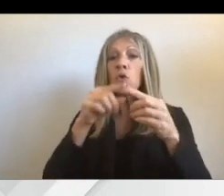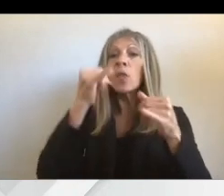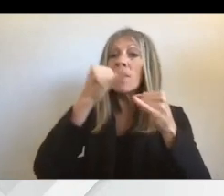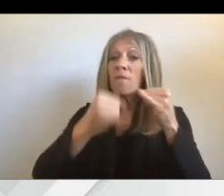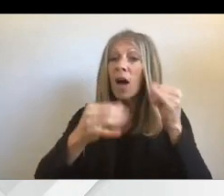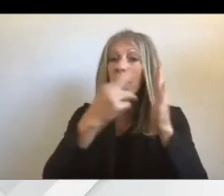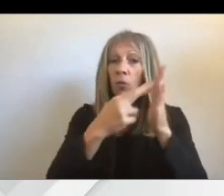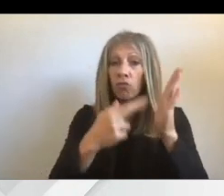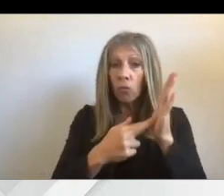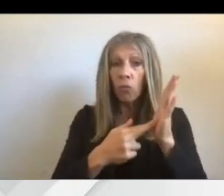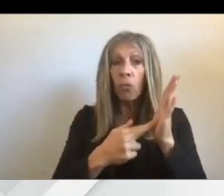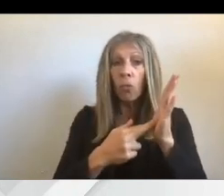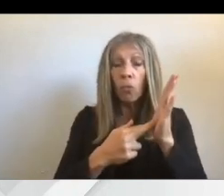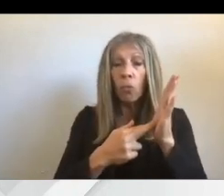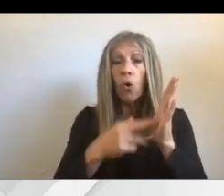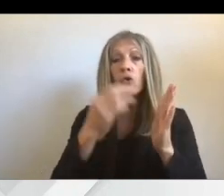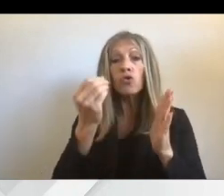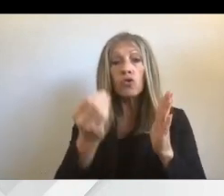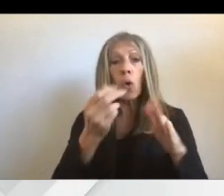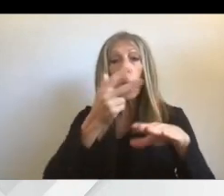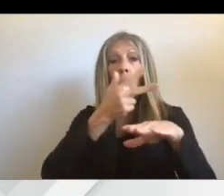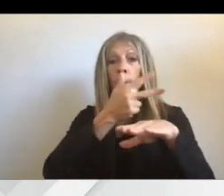So where parking is provided on a block perimeter,